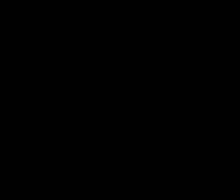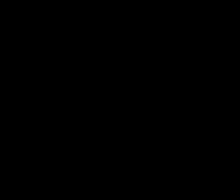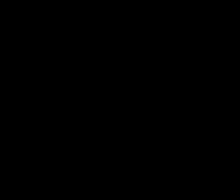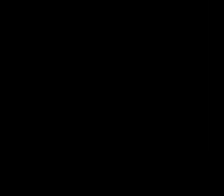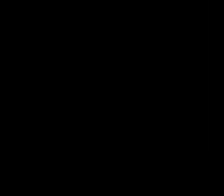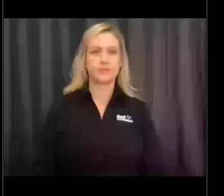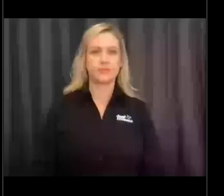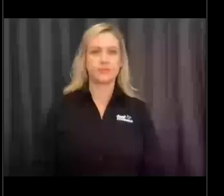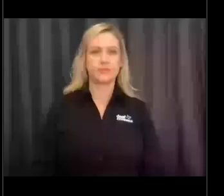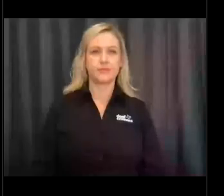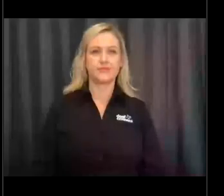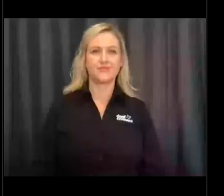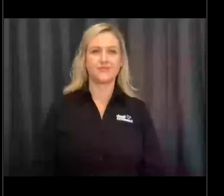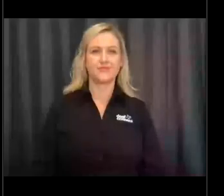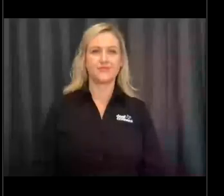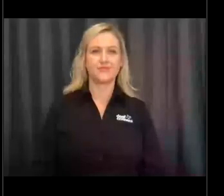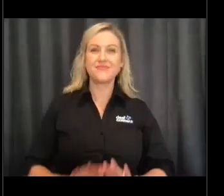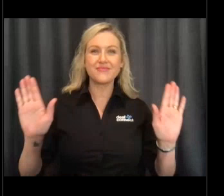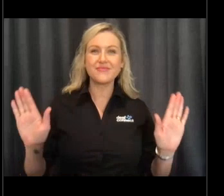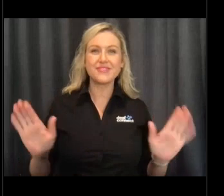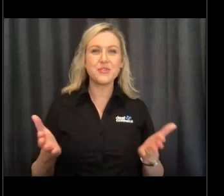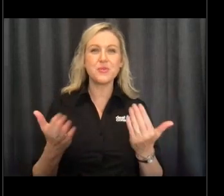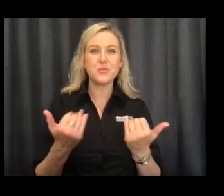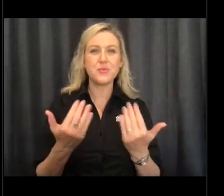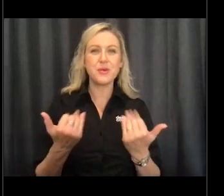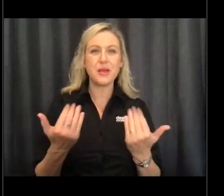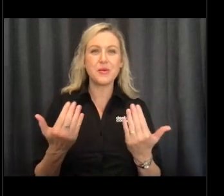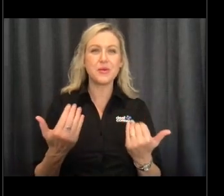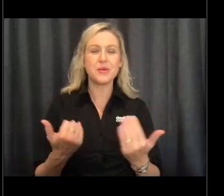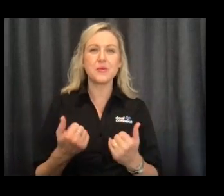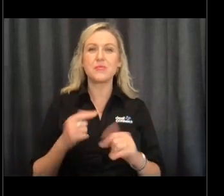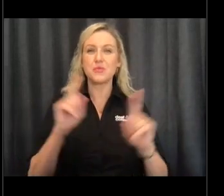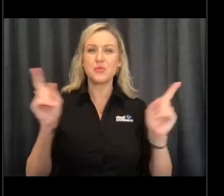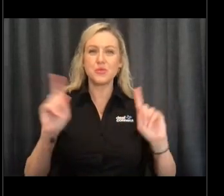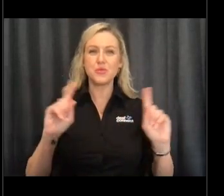Hi everybody and welcome to today's Legal Aid Queensland webinar.